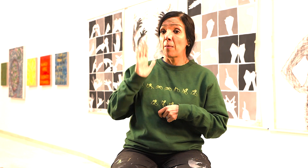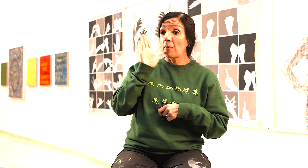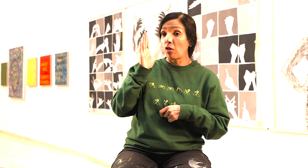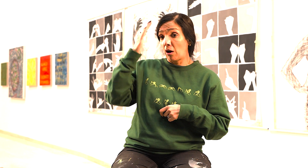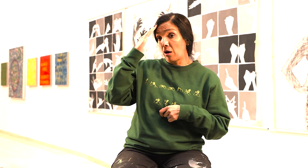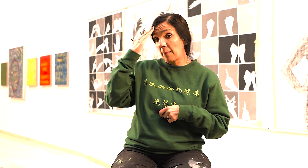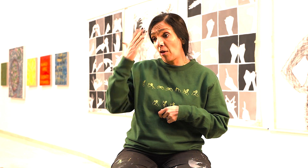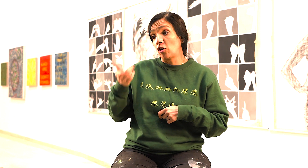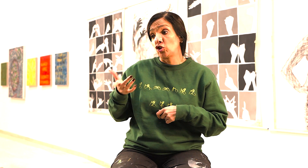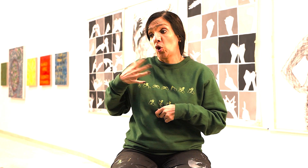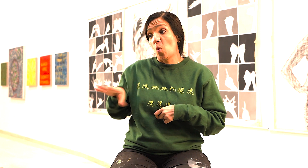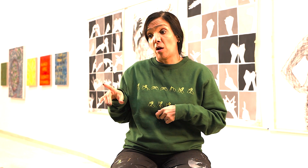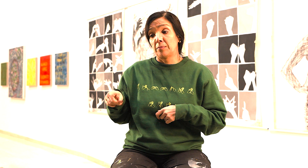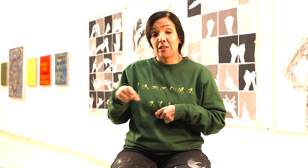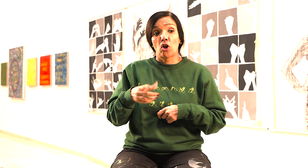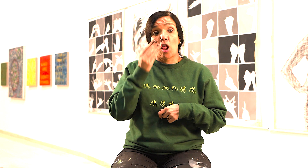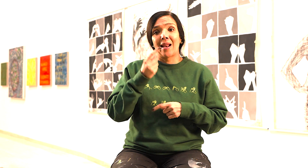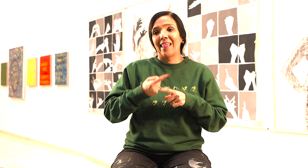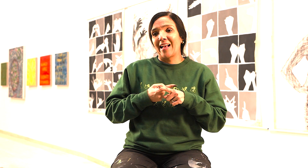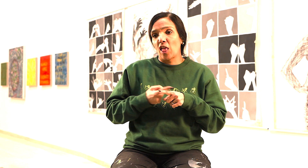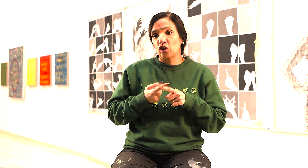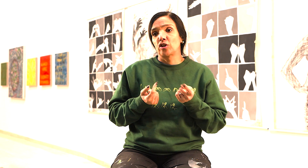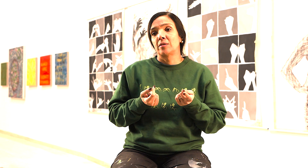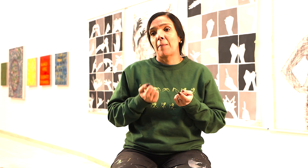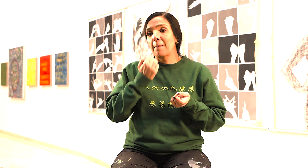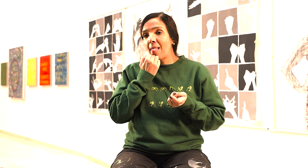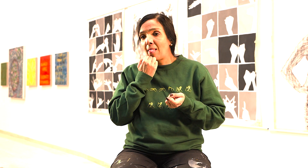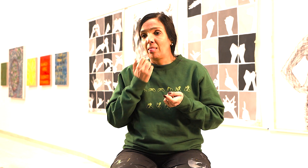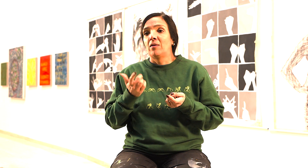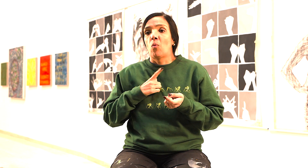but my mother wanted me to learn English and maths,